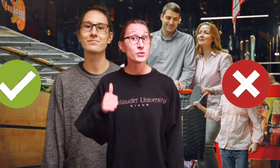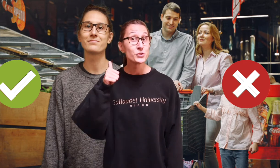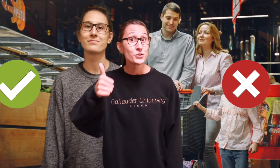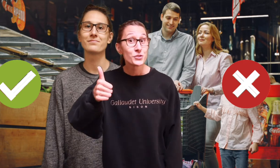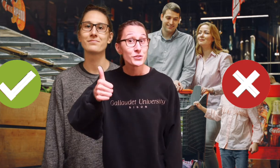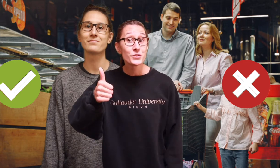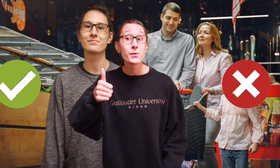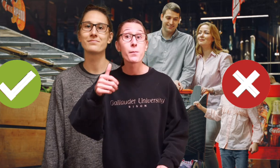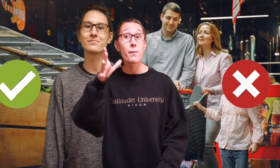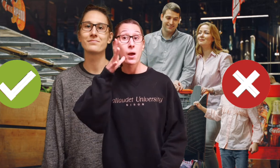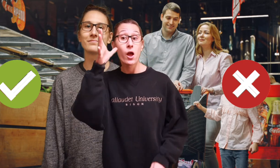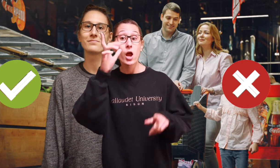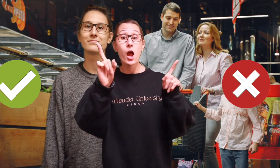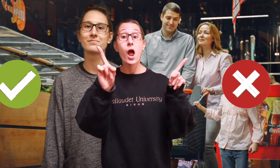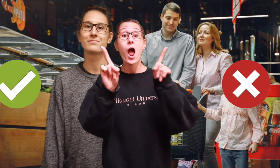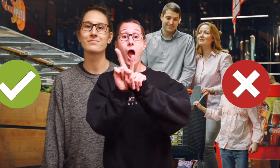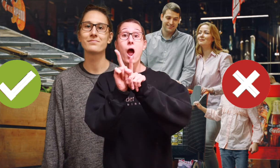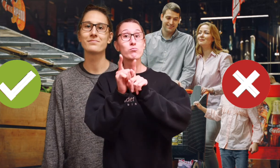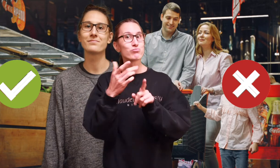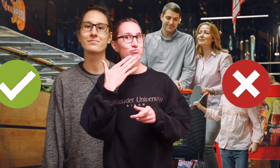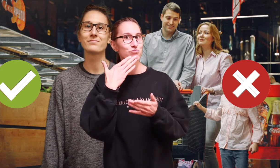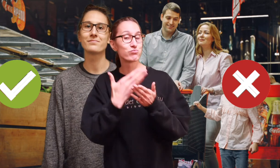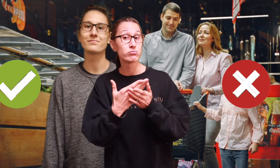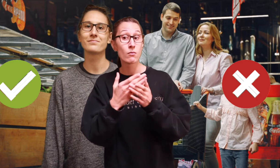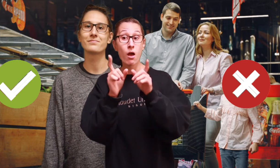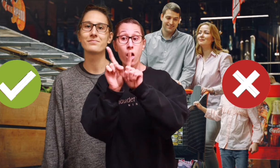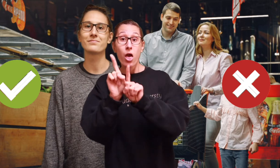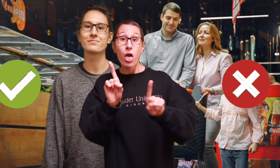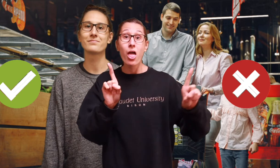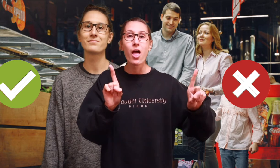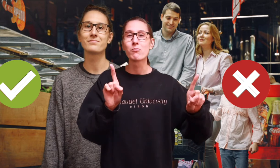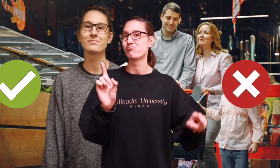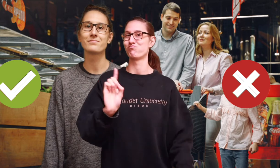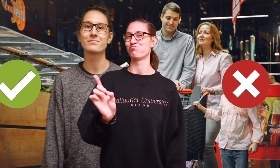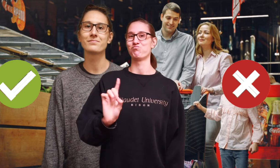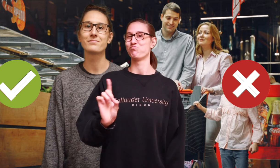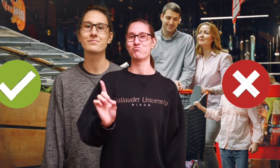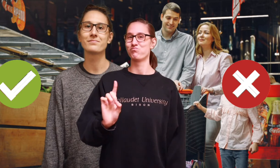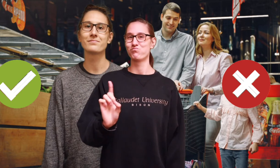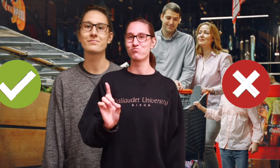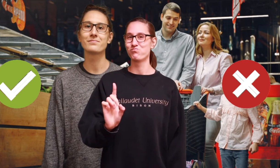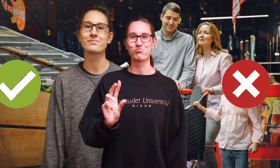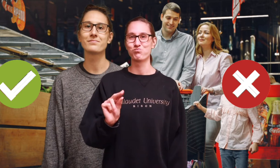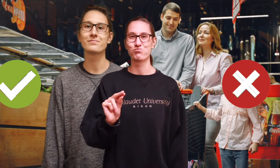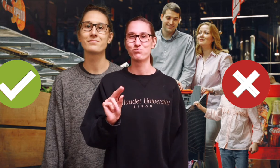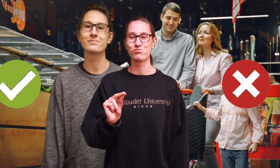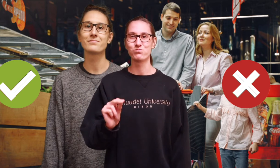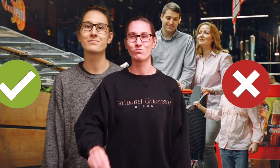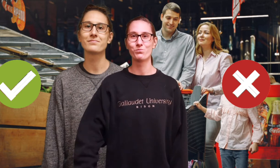Good. Stay next to your parents and don't run away